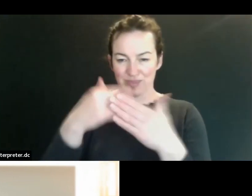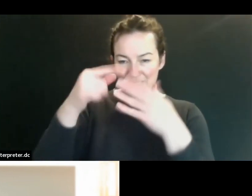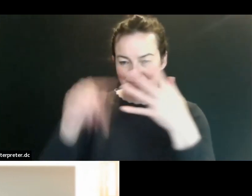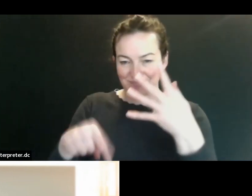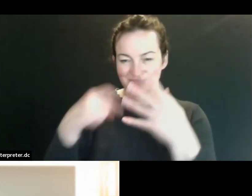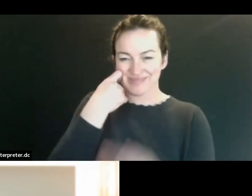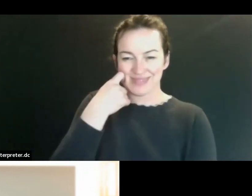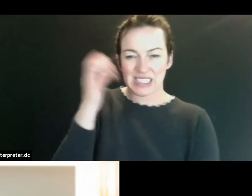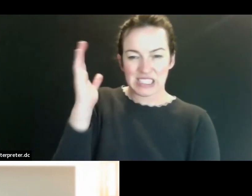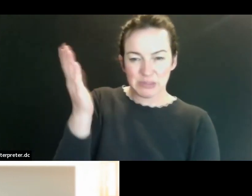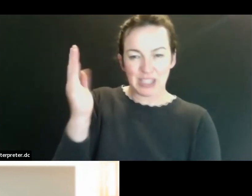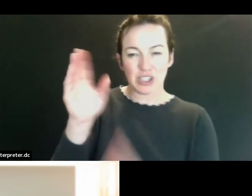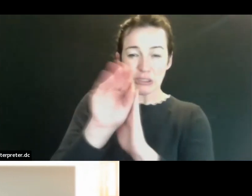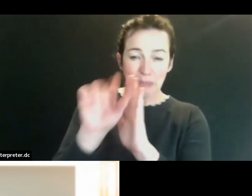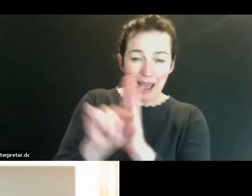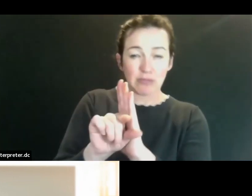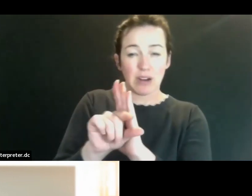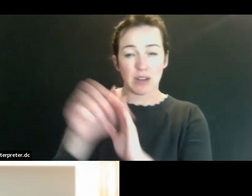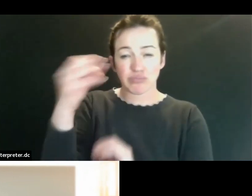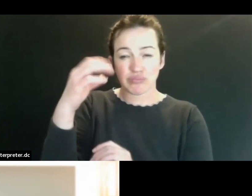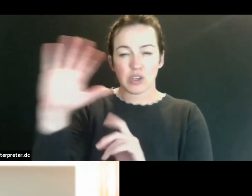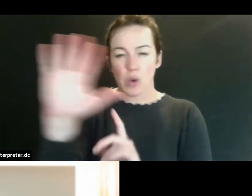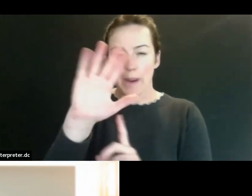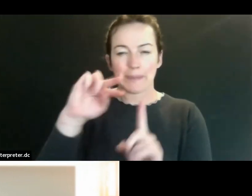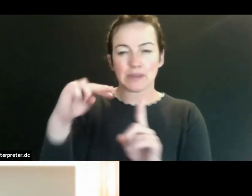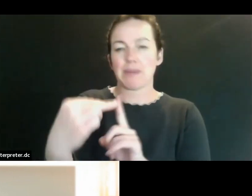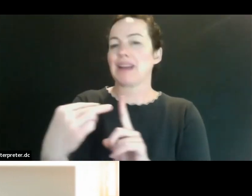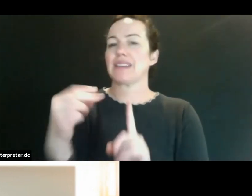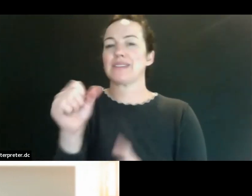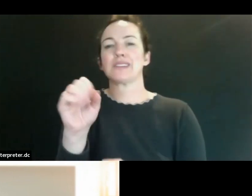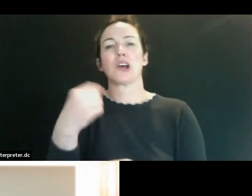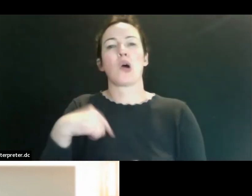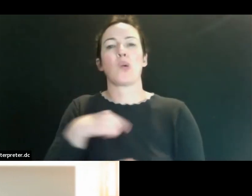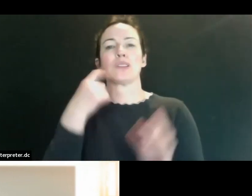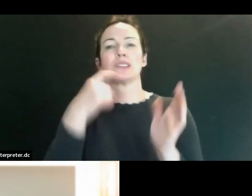perspective and background I think, as we're seeing, you know, essential services, which